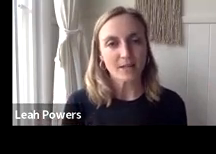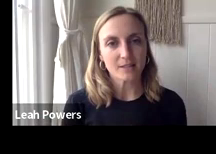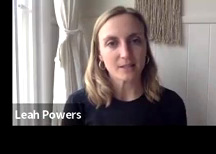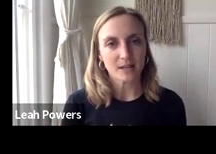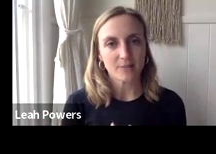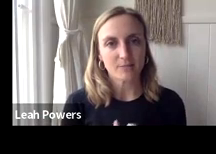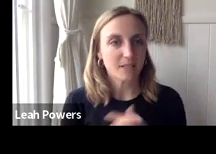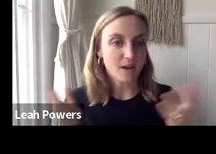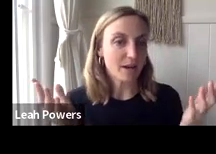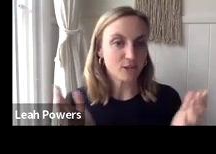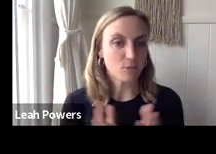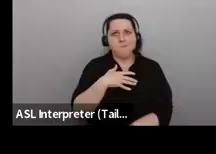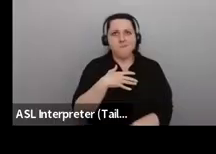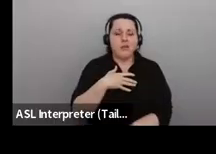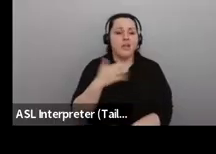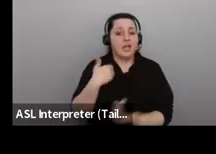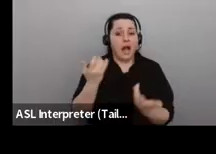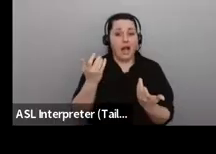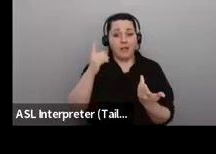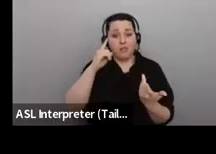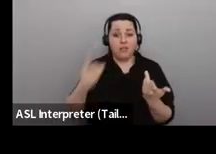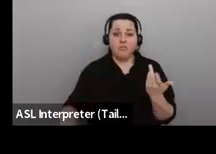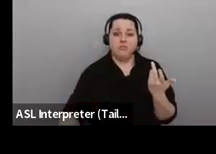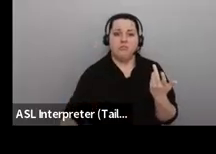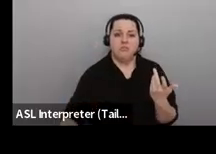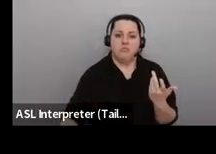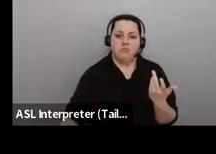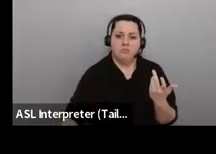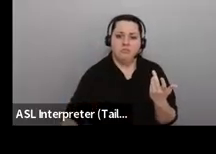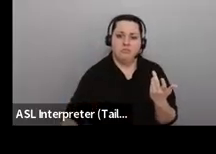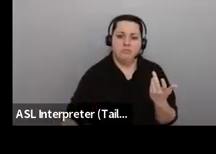Leah Powers: So I was thinking more about that. And yeah, imagined, why not la justice sociale